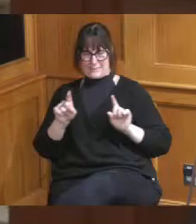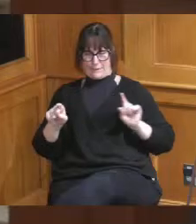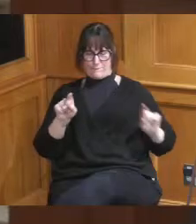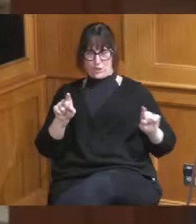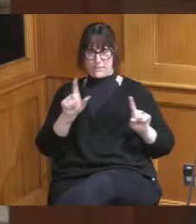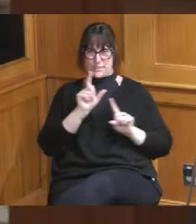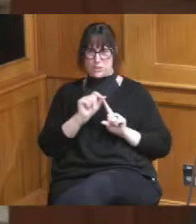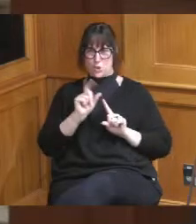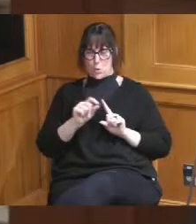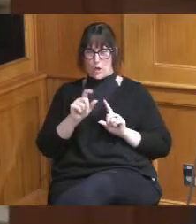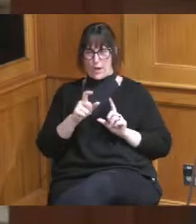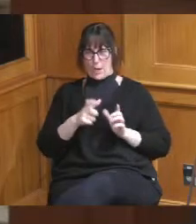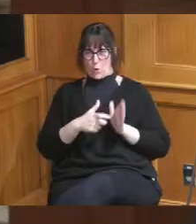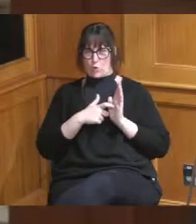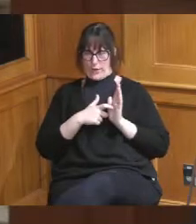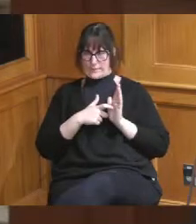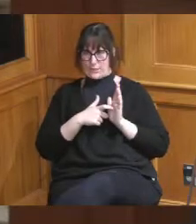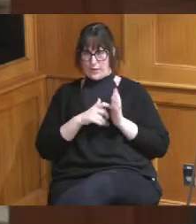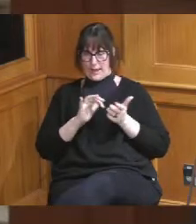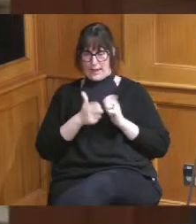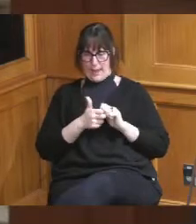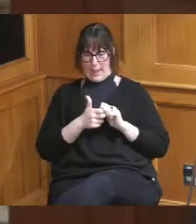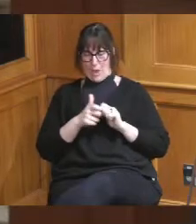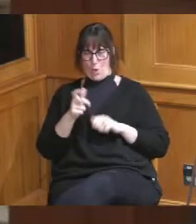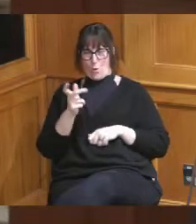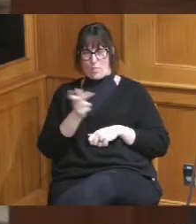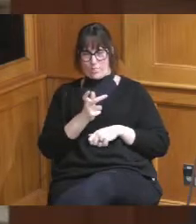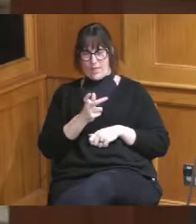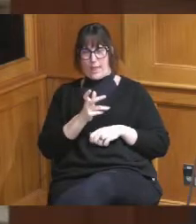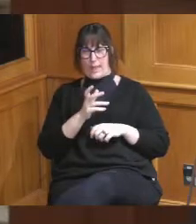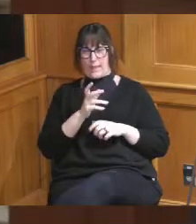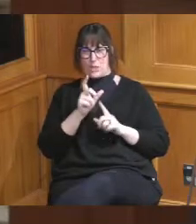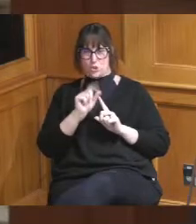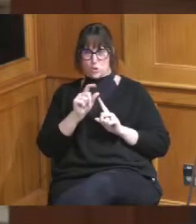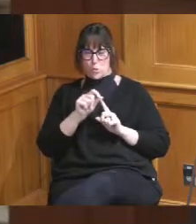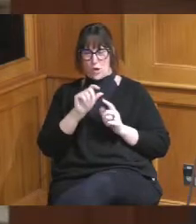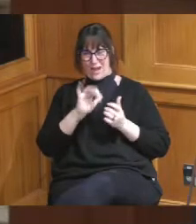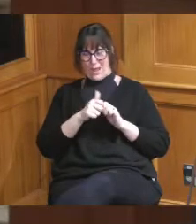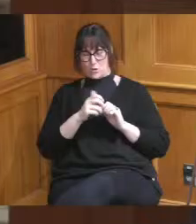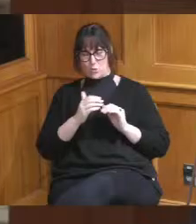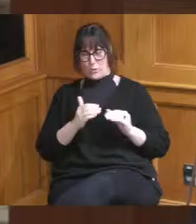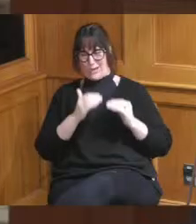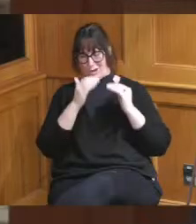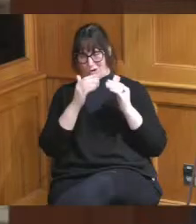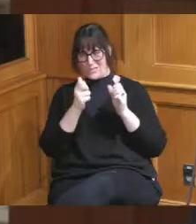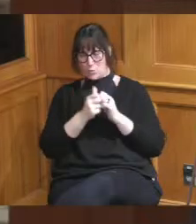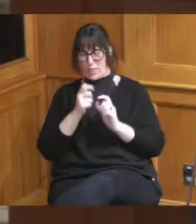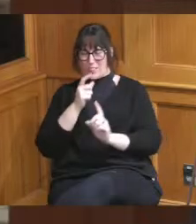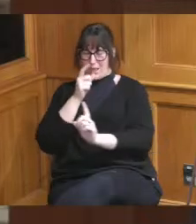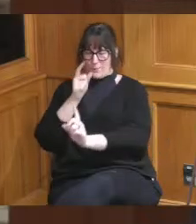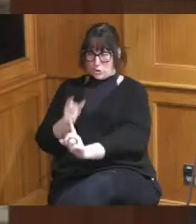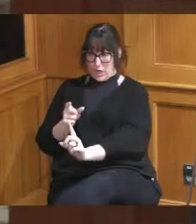criteria and how they scored versus how they could increase their scoring with the objective criteria